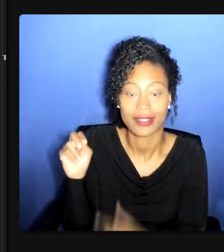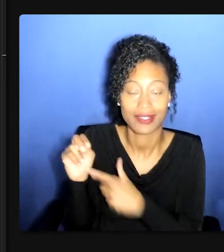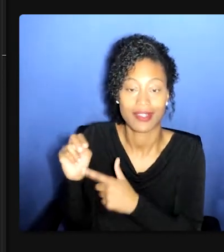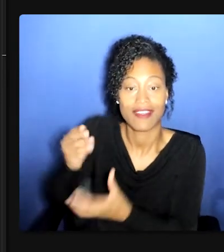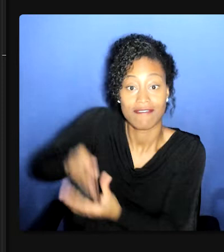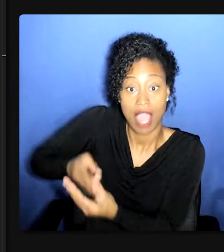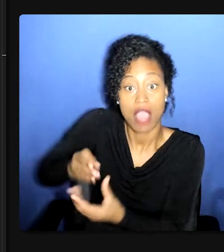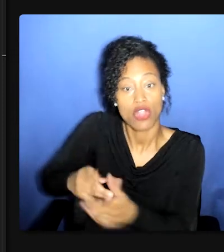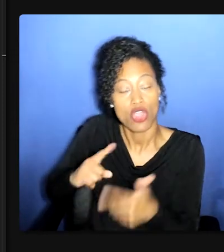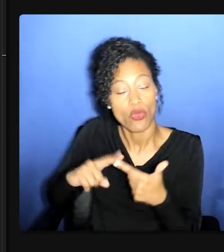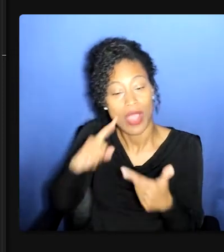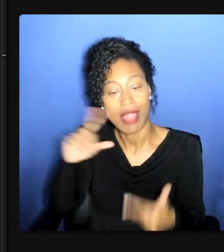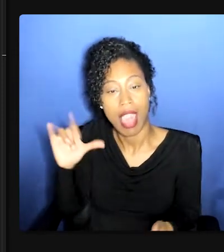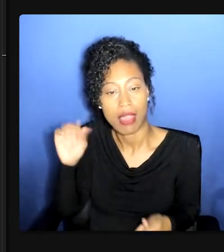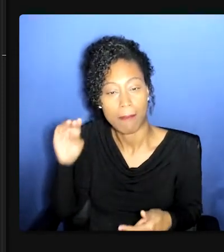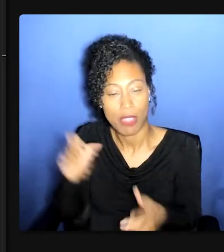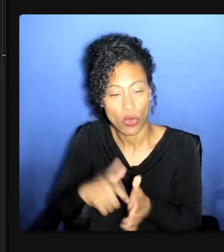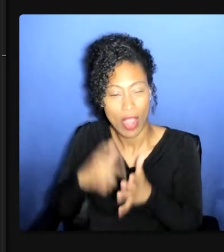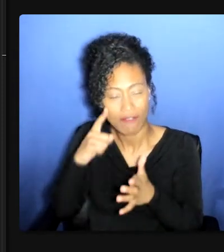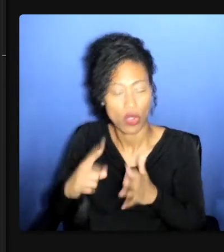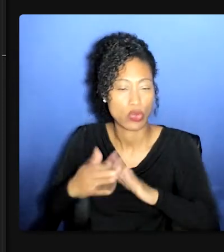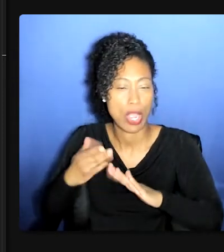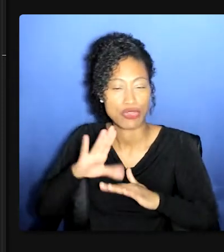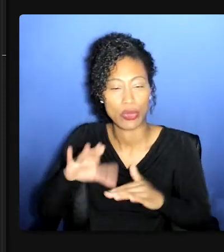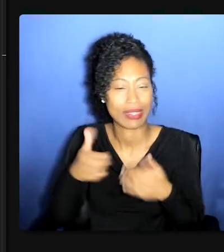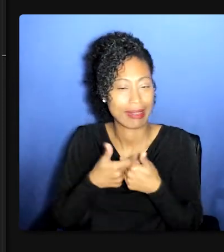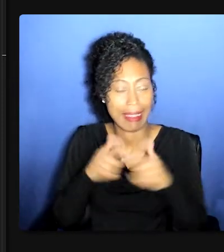which LMA needs to run your game servers.